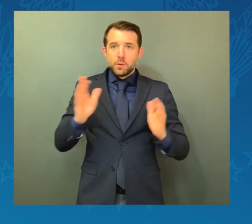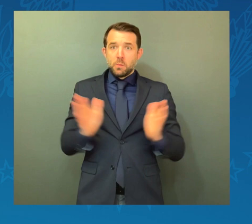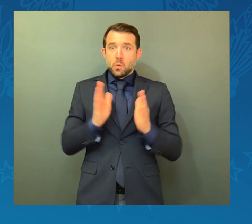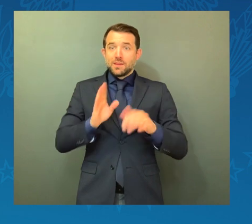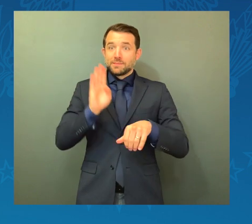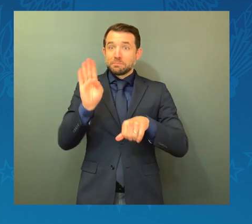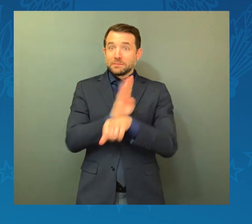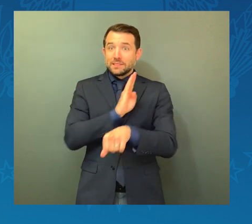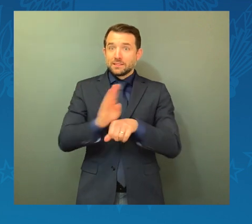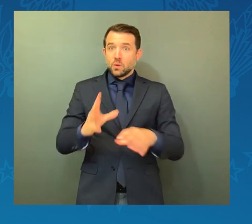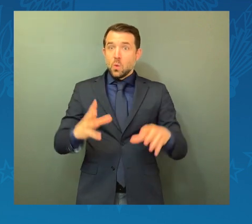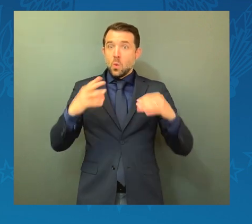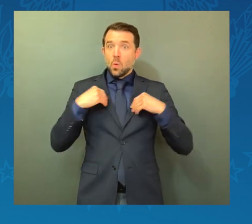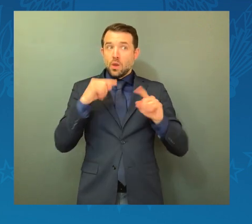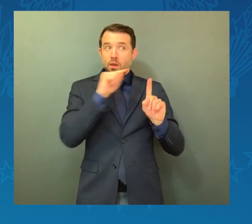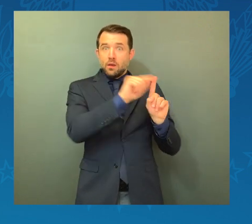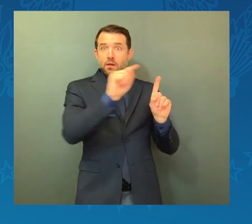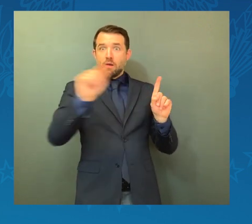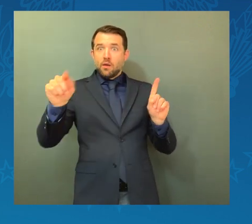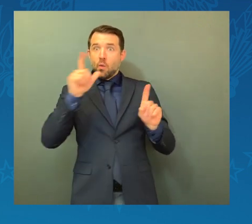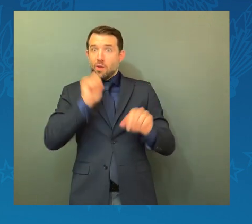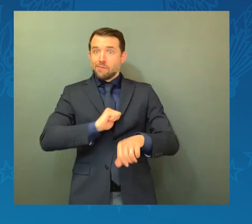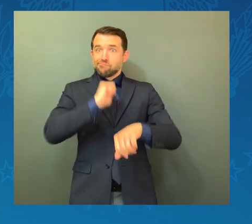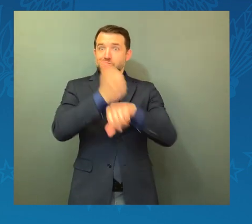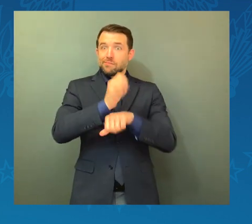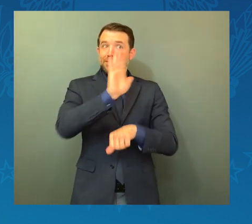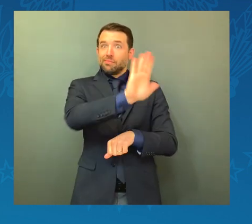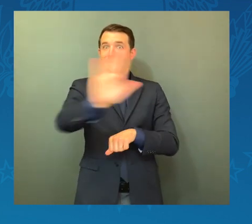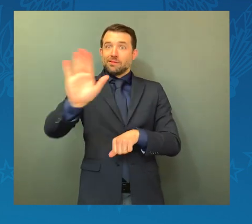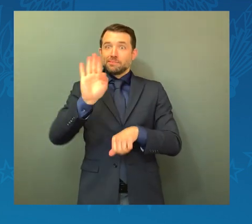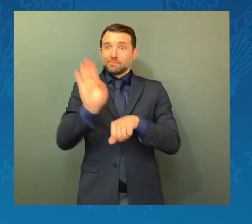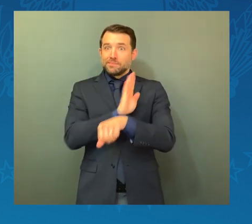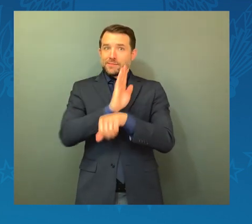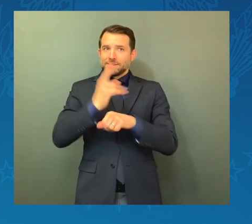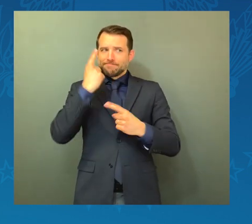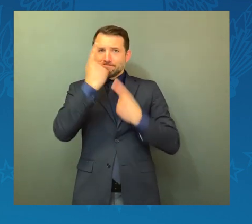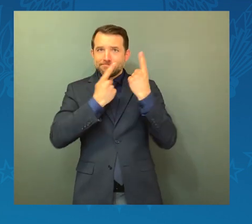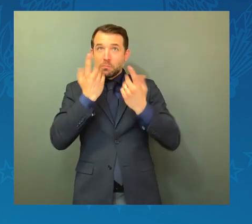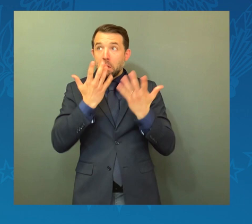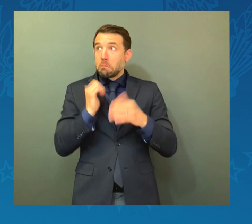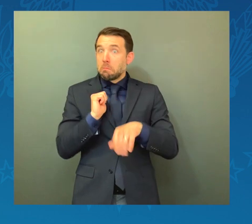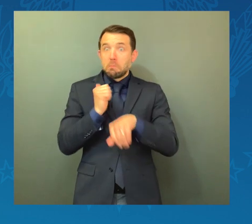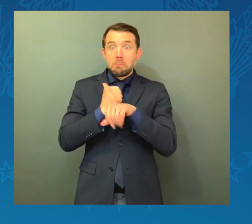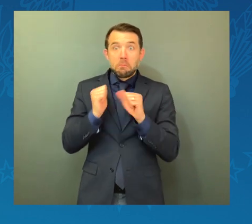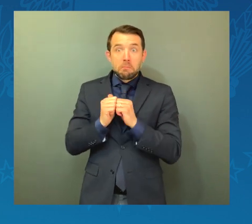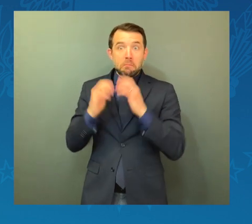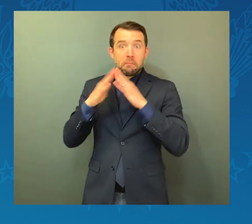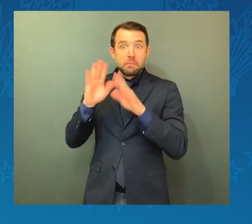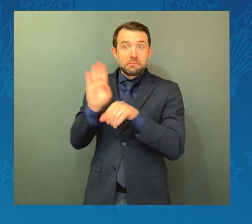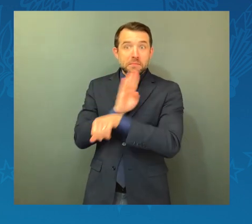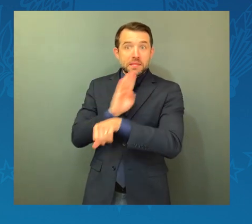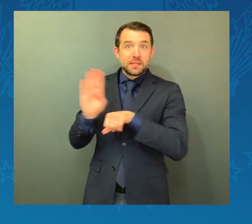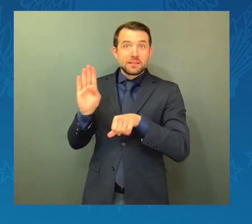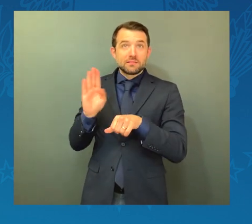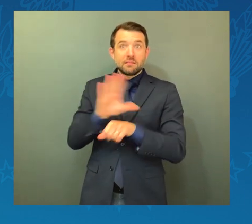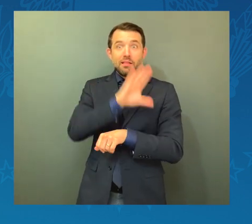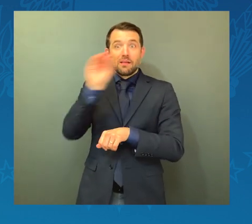those considering starting their own business and our resilient financial institutions can be successful.